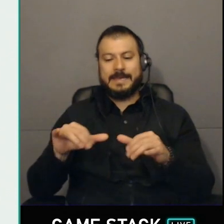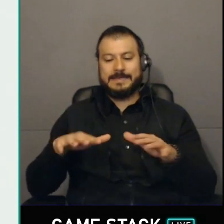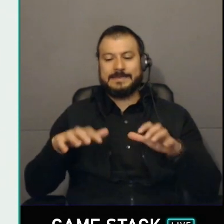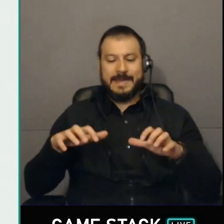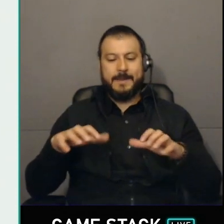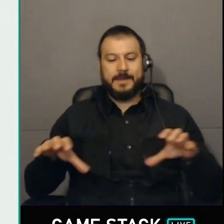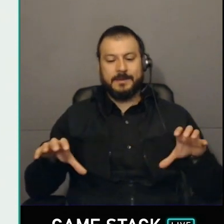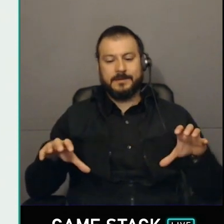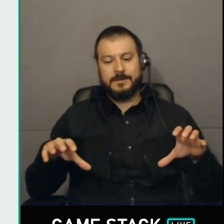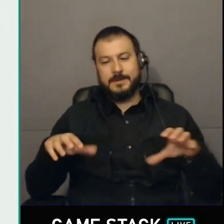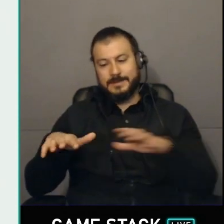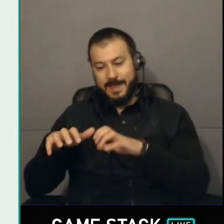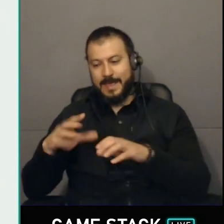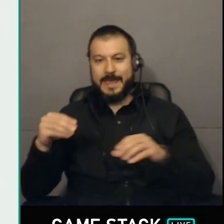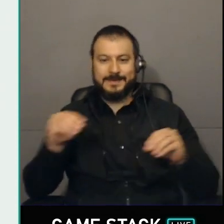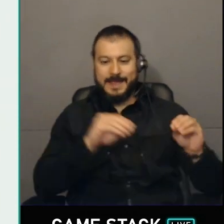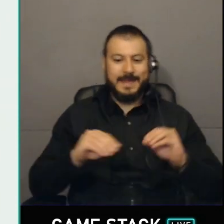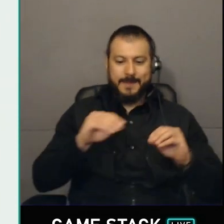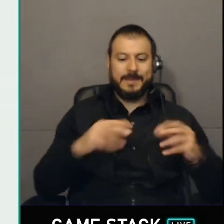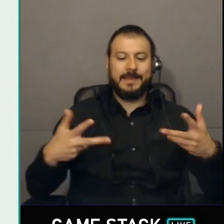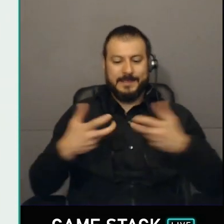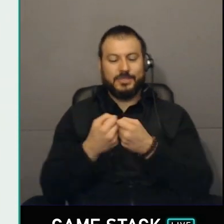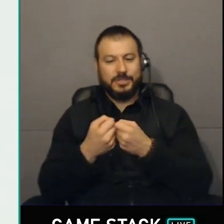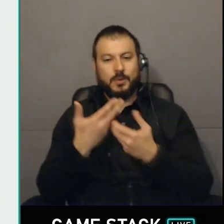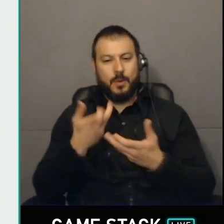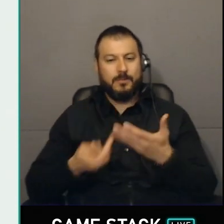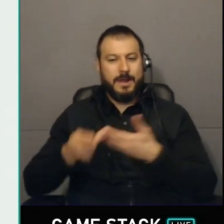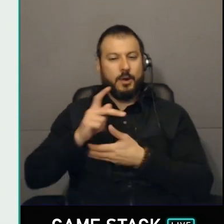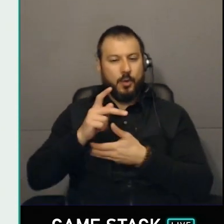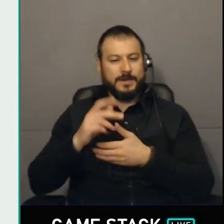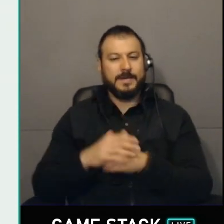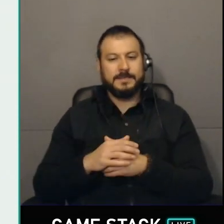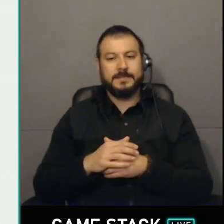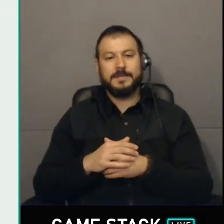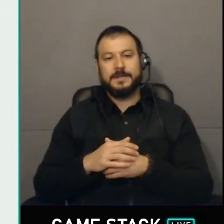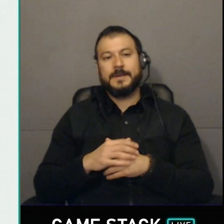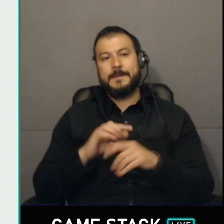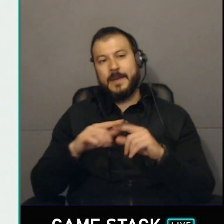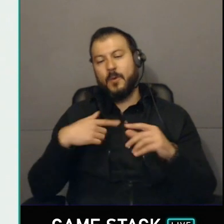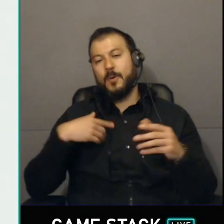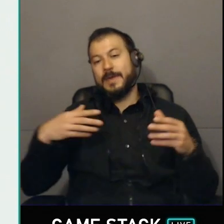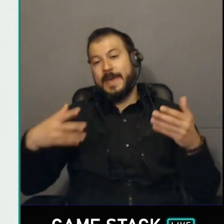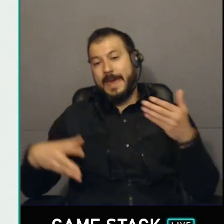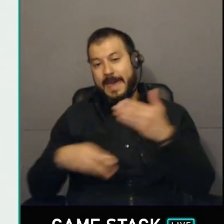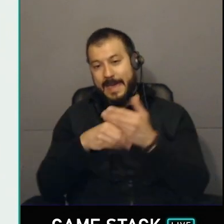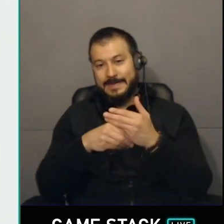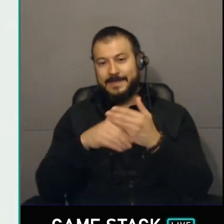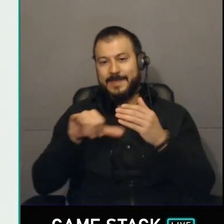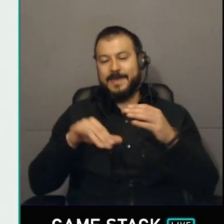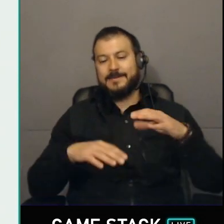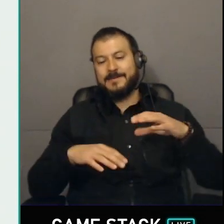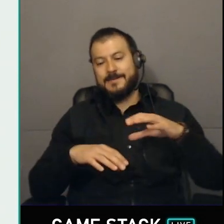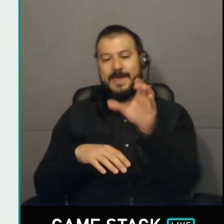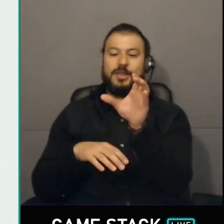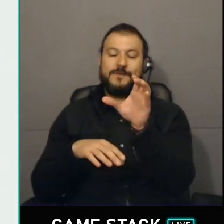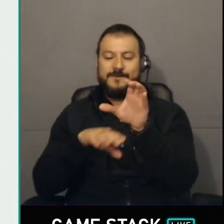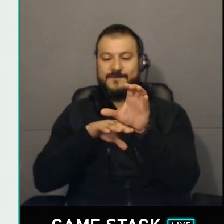But, in solving two and three, we've introduced this angular velocity. It was correct at that point, in the solve iteration,